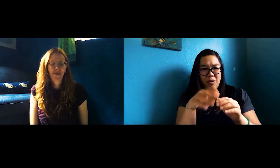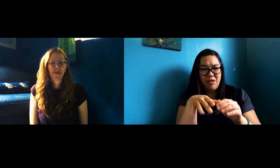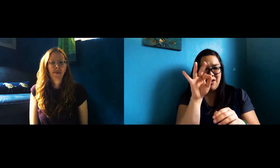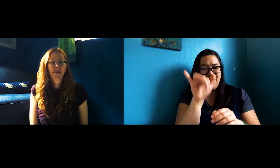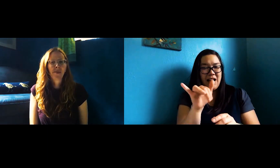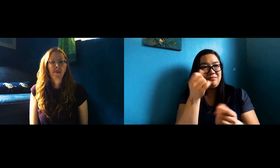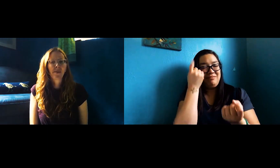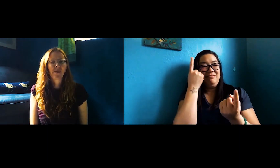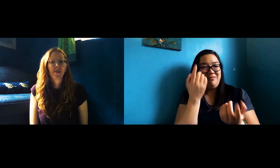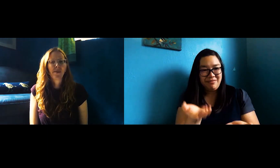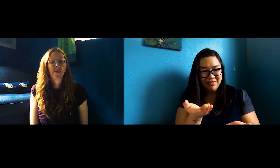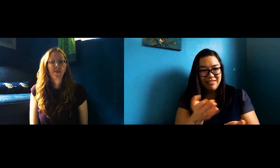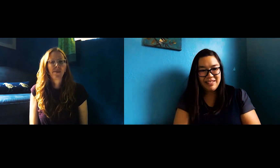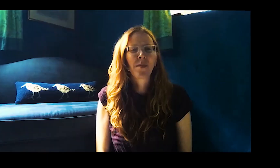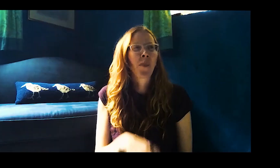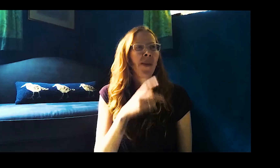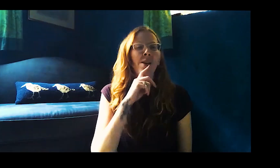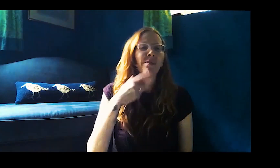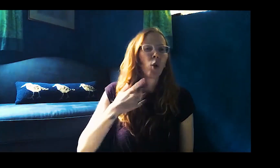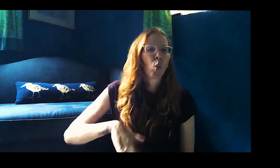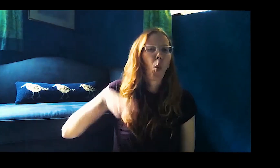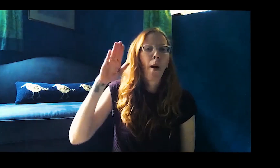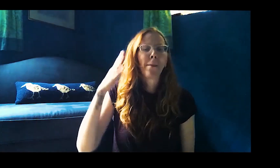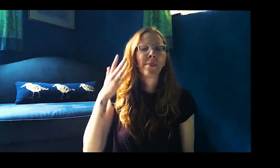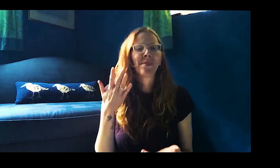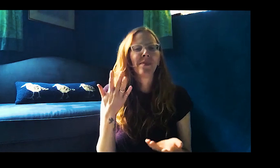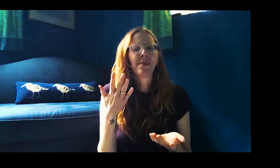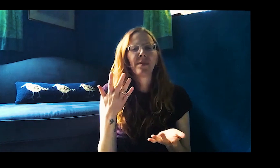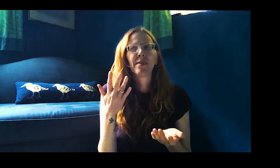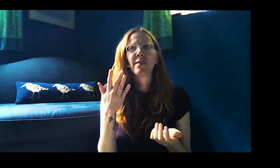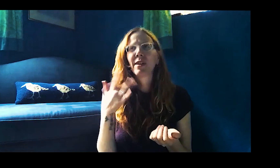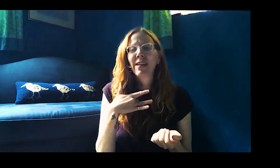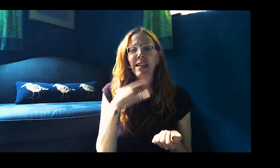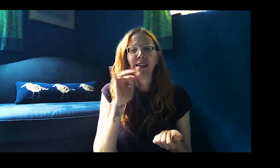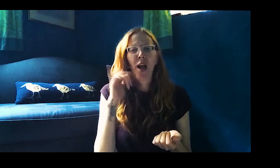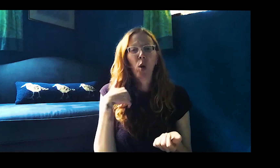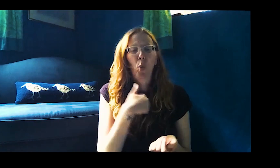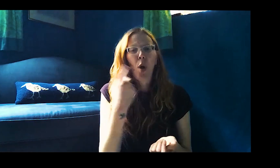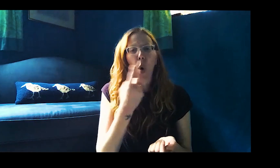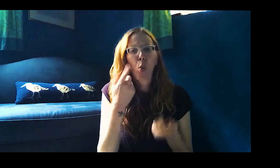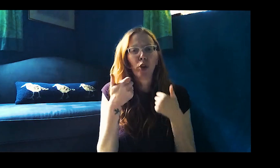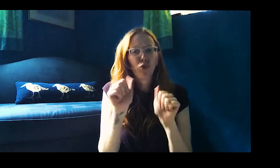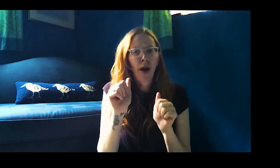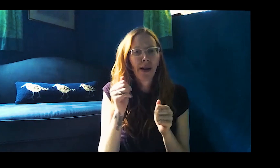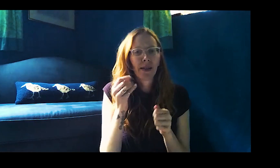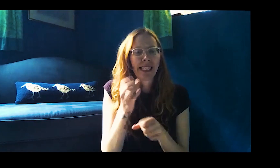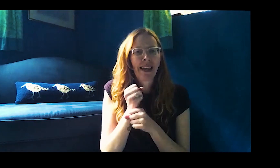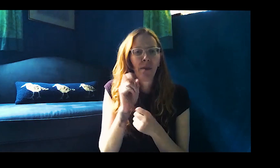How did you come across this enlightenment? You know, growing up, we've all felt this need